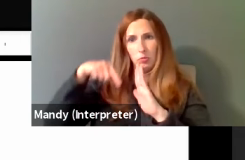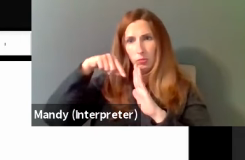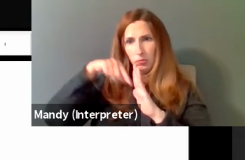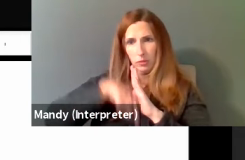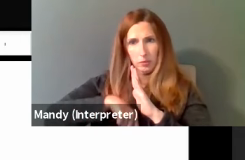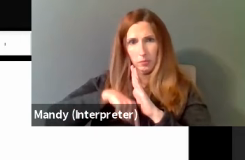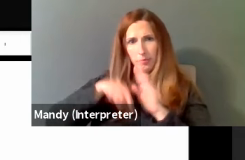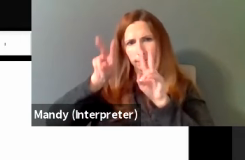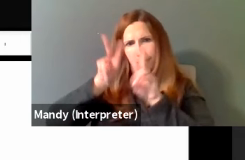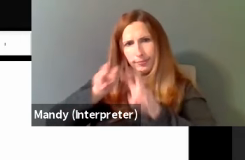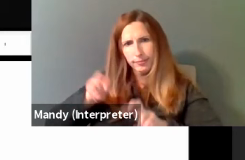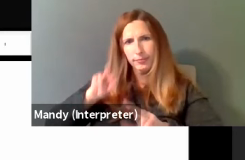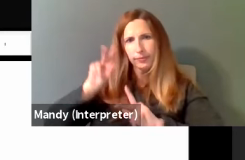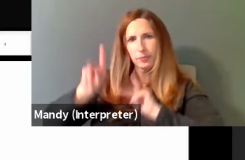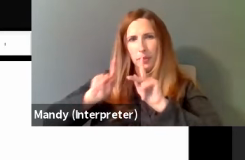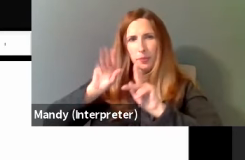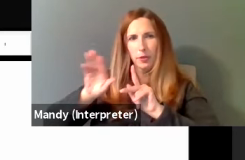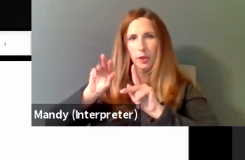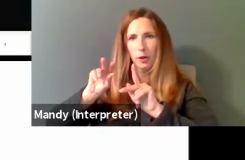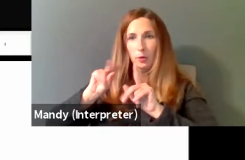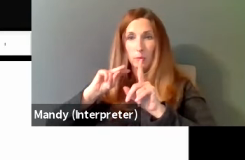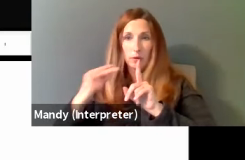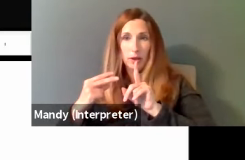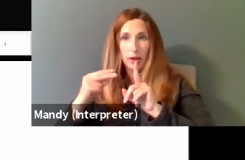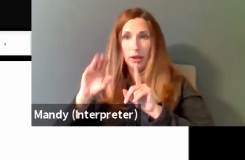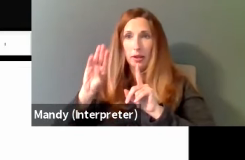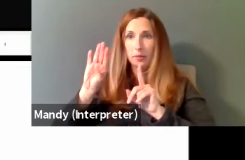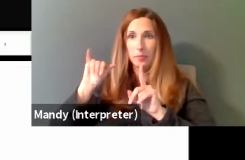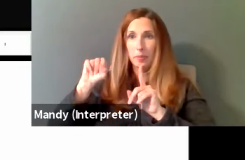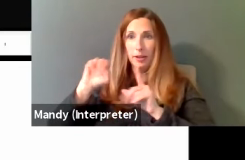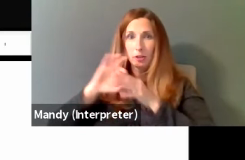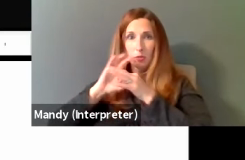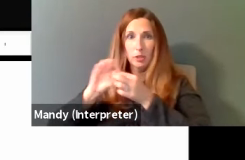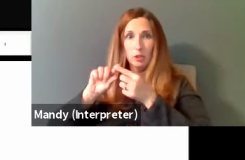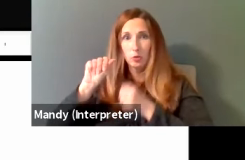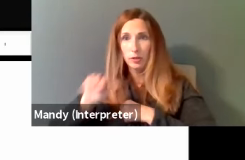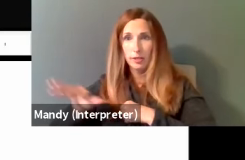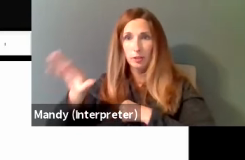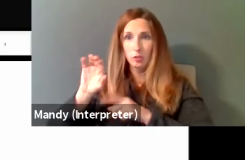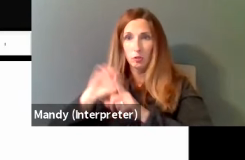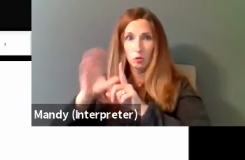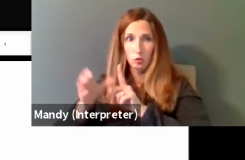at people's perception and bias around Asian cultures. And they are going to send a staff member